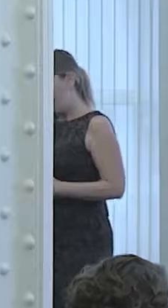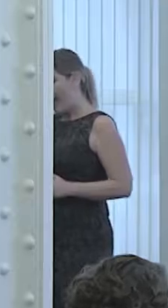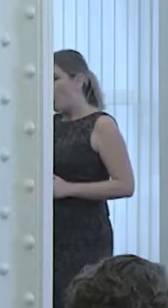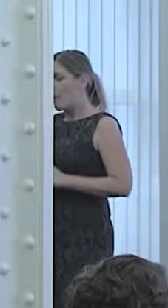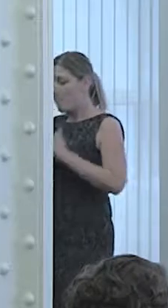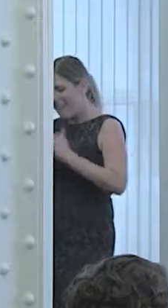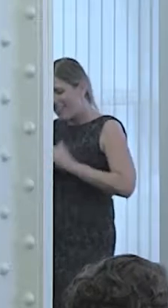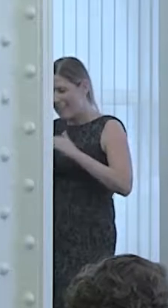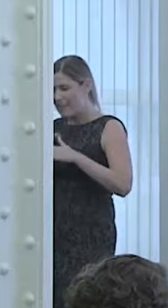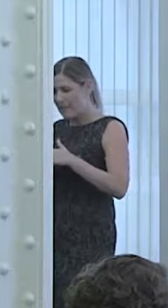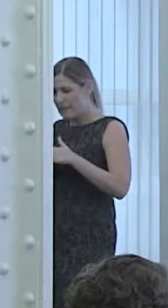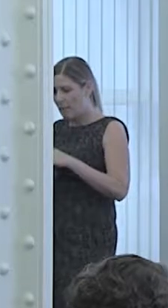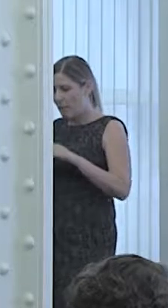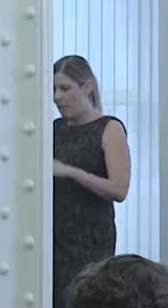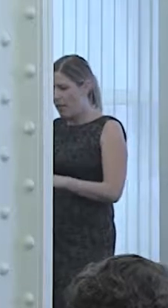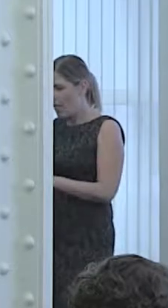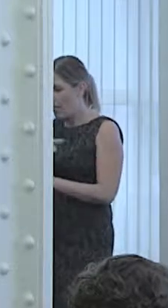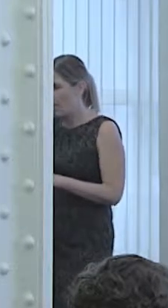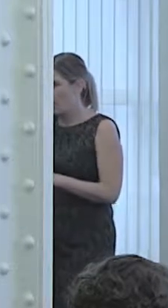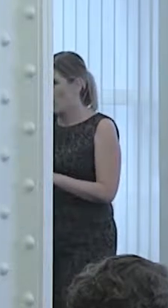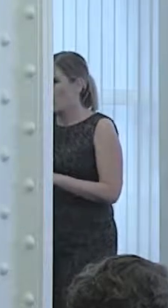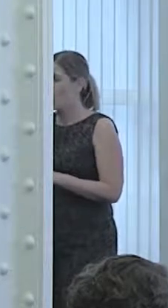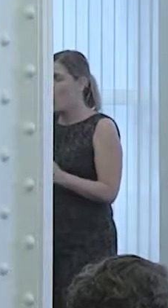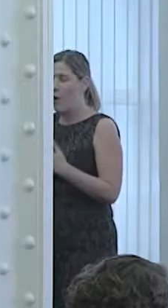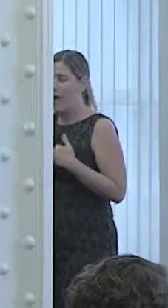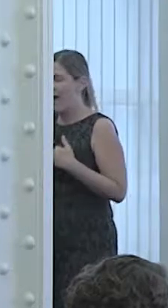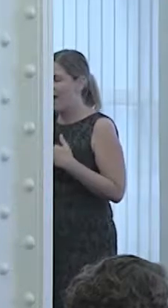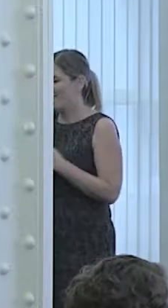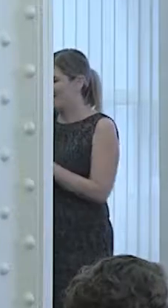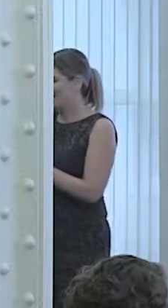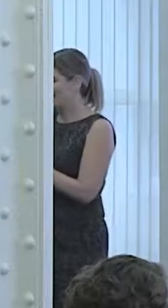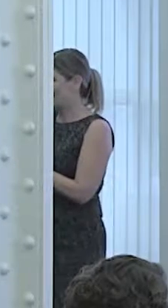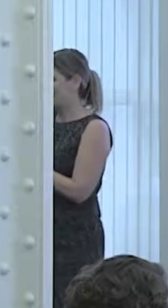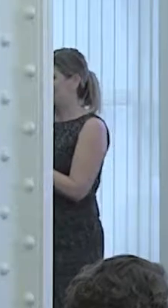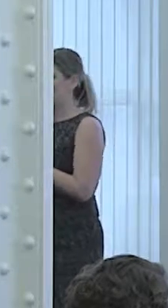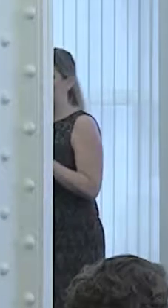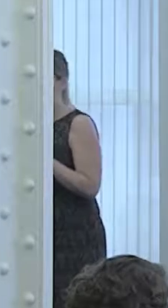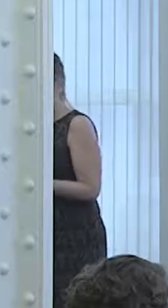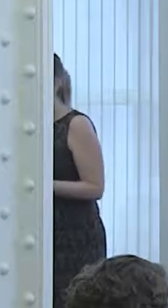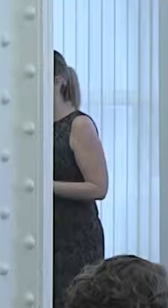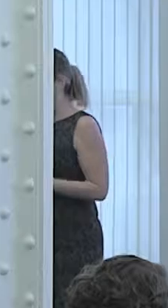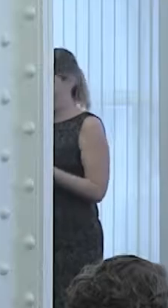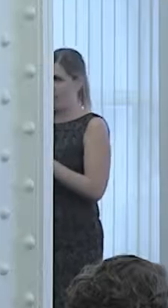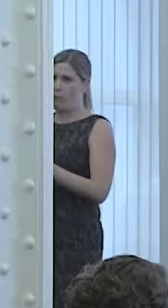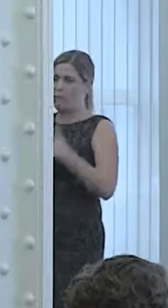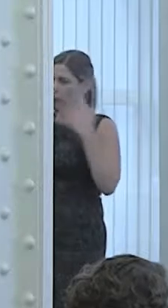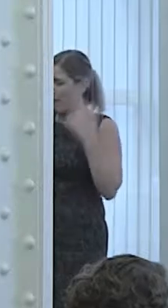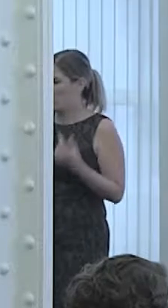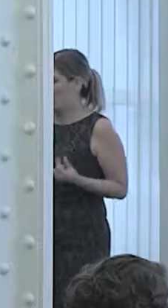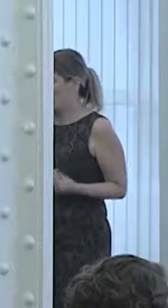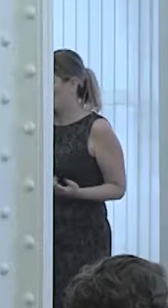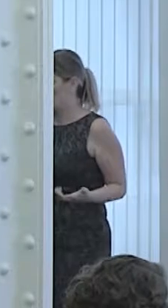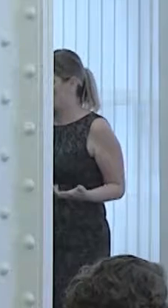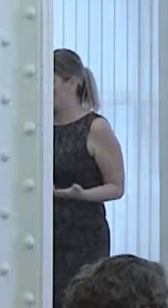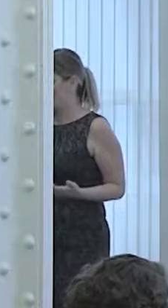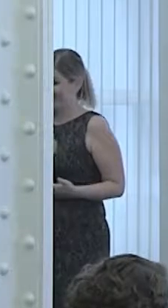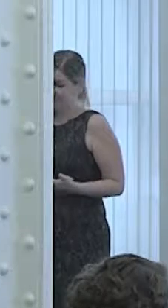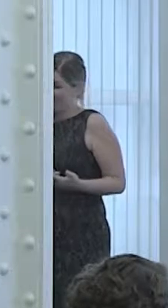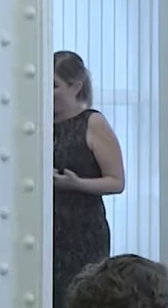but we don't have a sensory room, so if it gets overwhelming, guess, sorry, we don't fucking care about you.